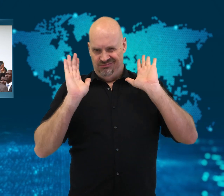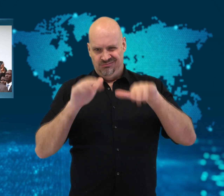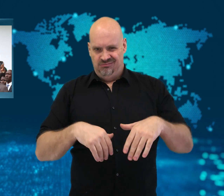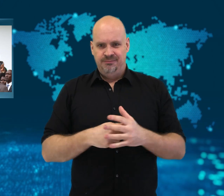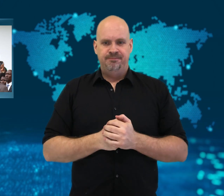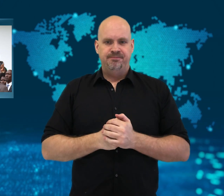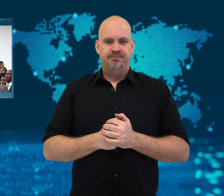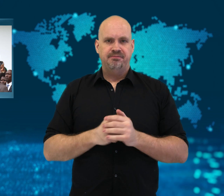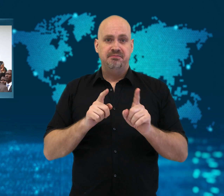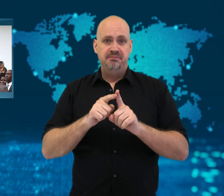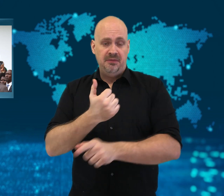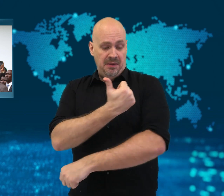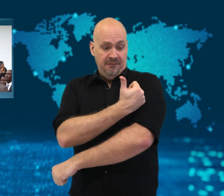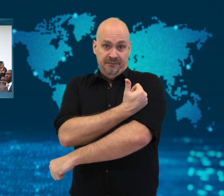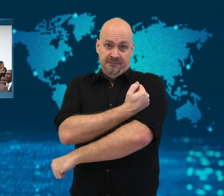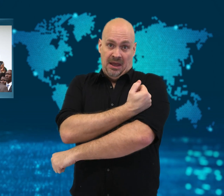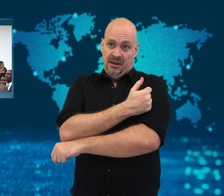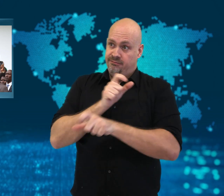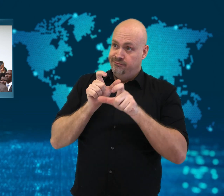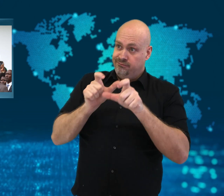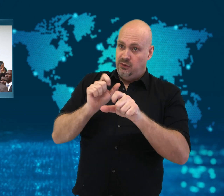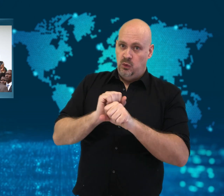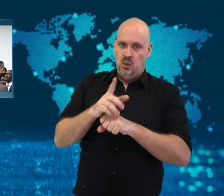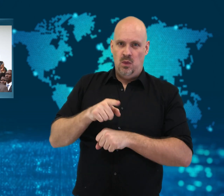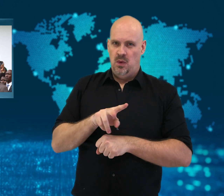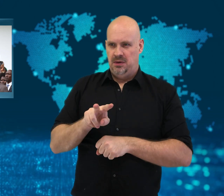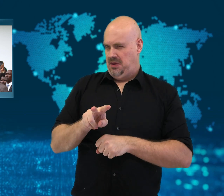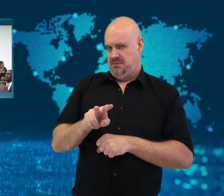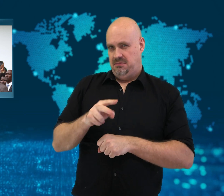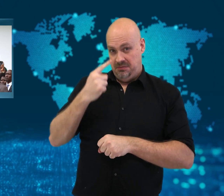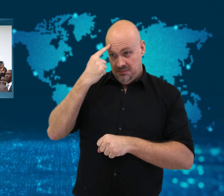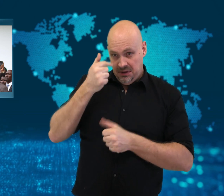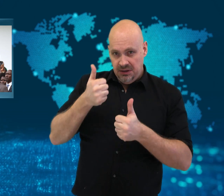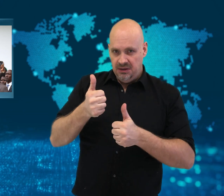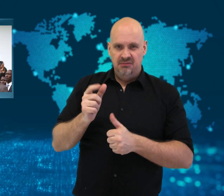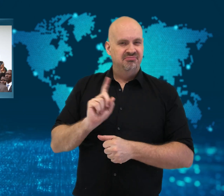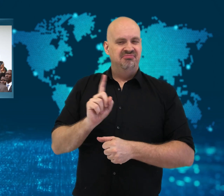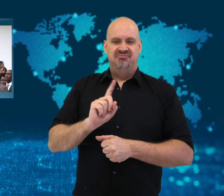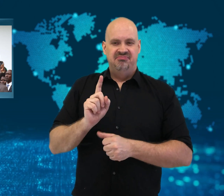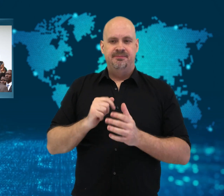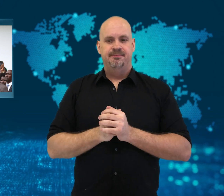from wearing masks and social distancing.